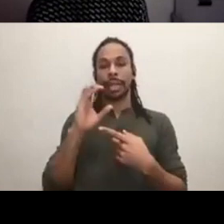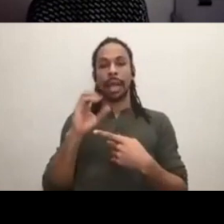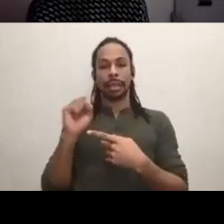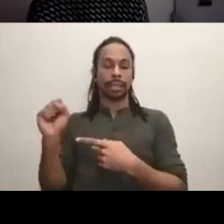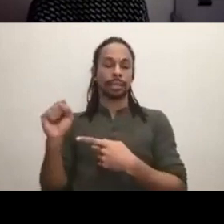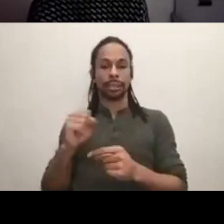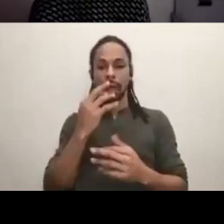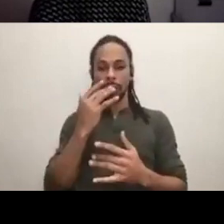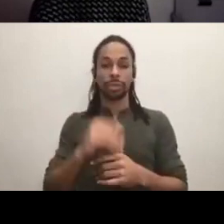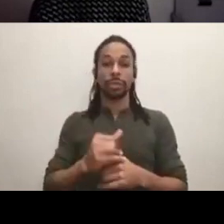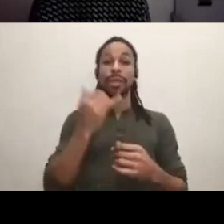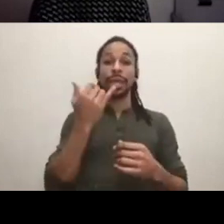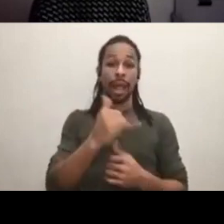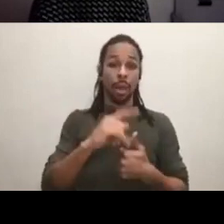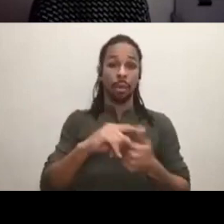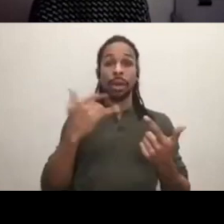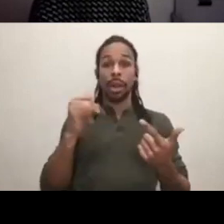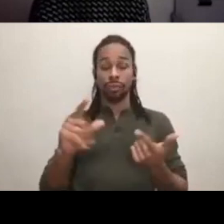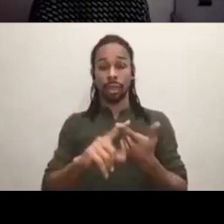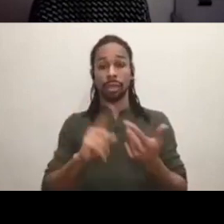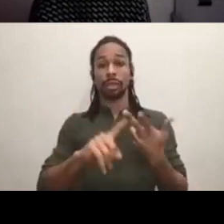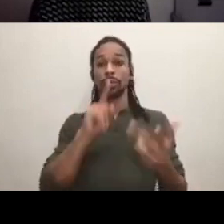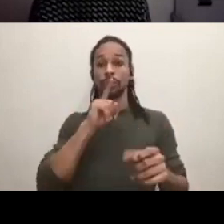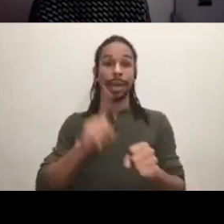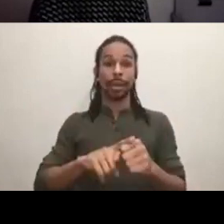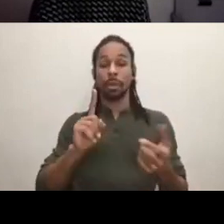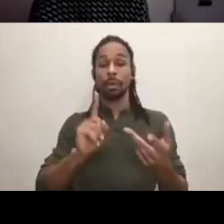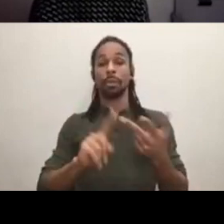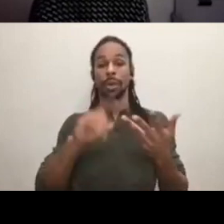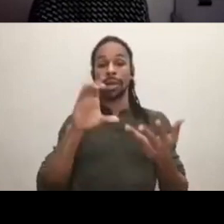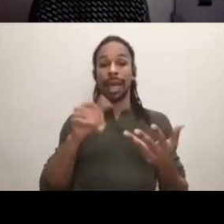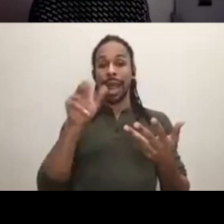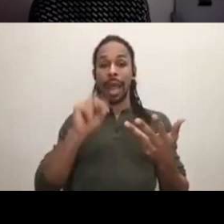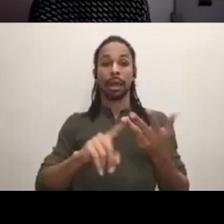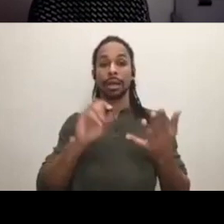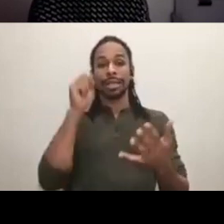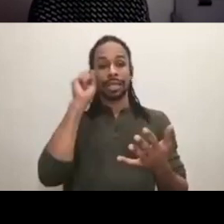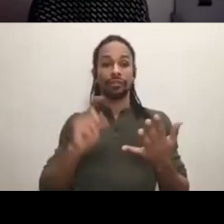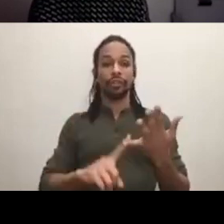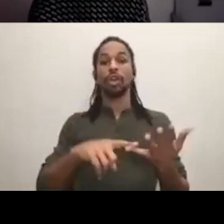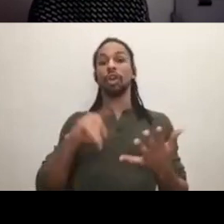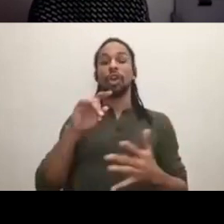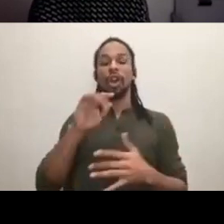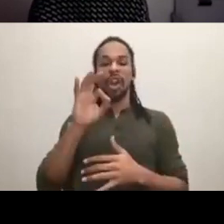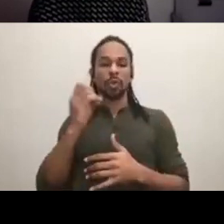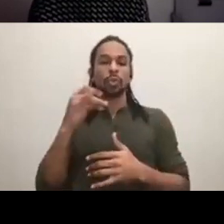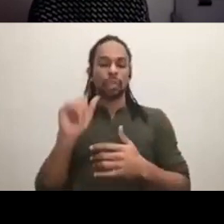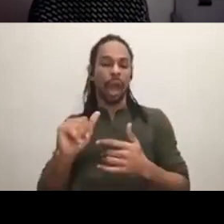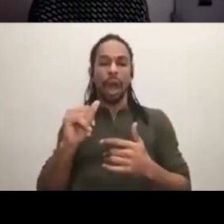We sure did. And I can talk a a little bit about why -- how we came across the idea